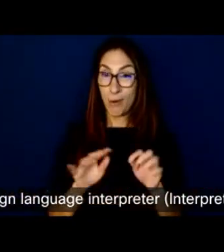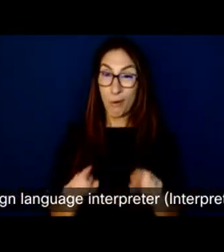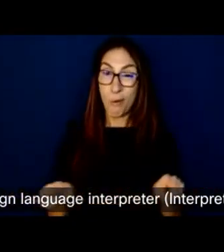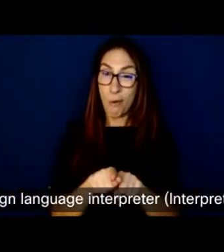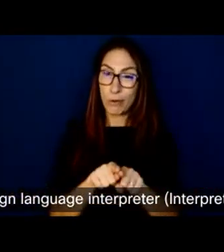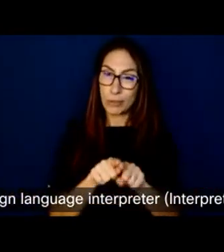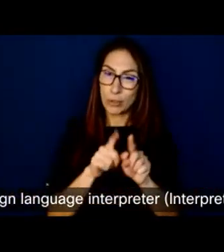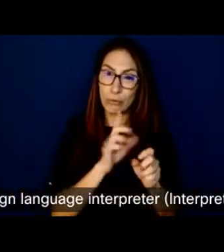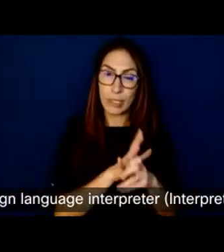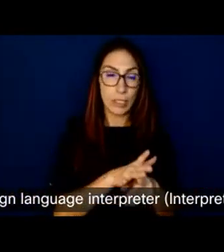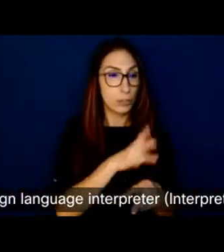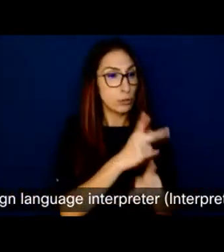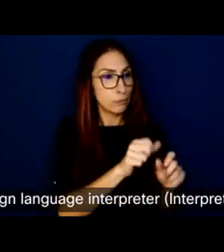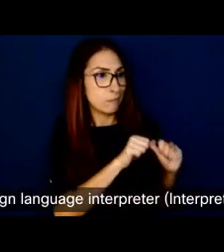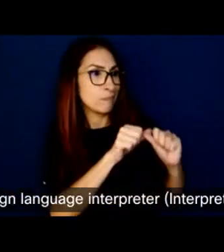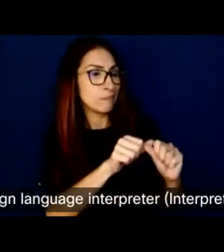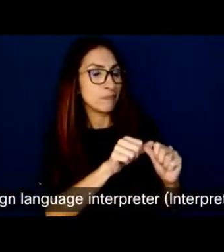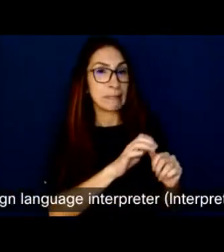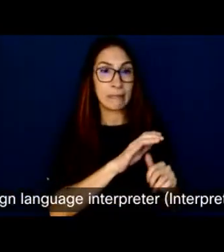while they are living with HIV is very very important.